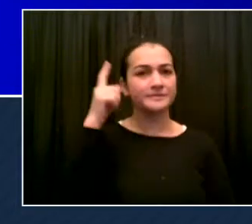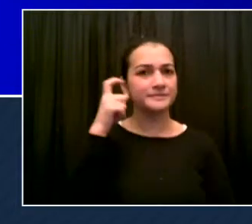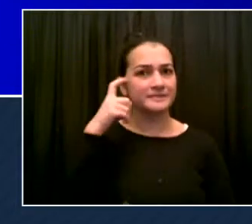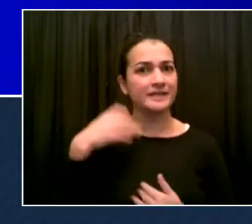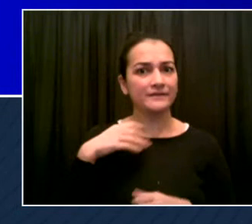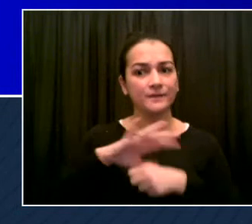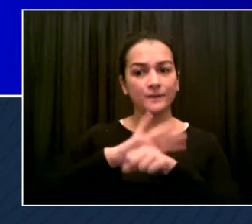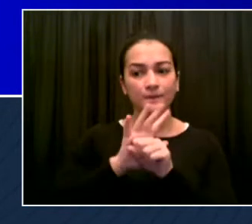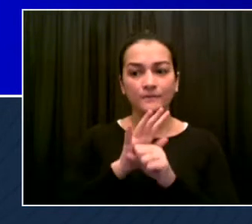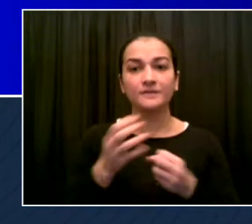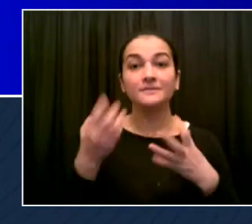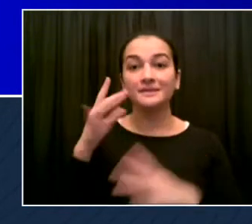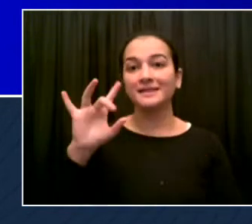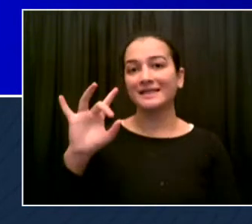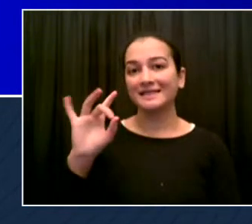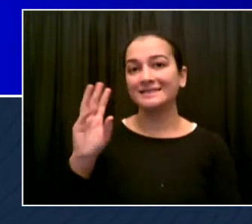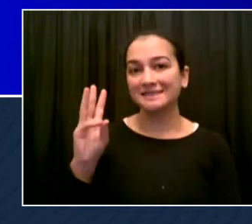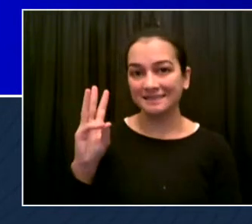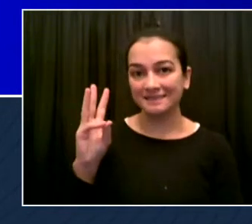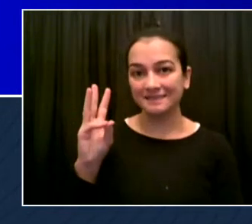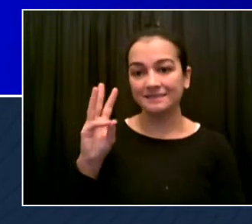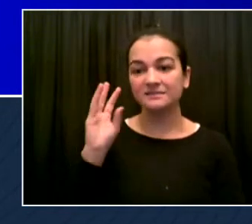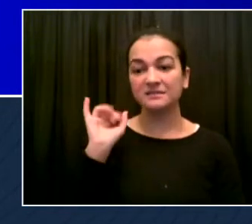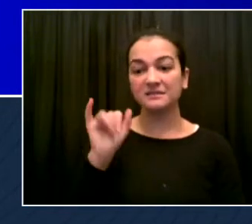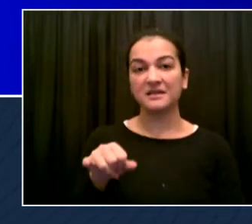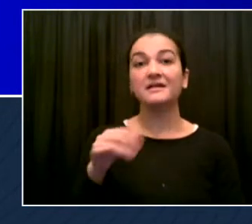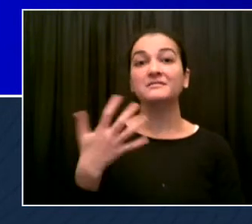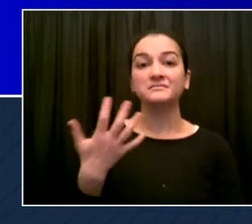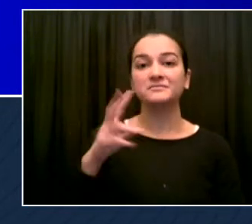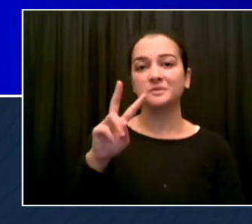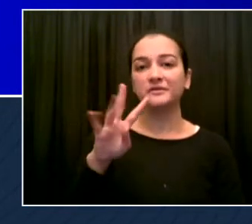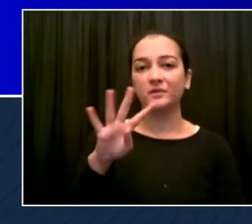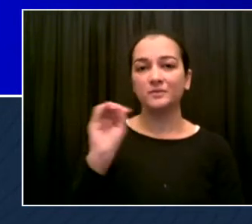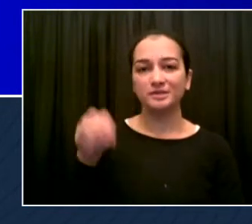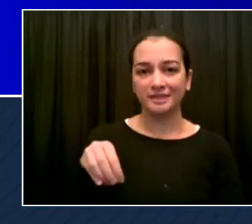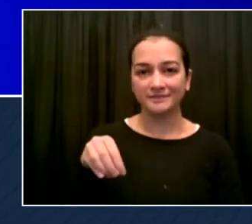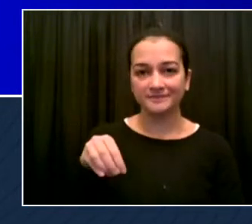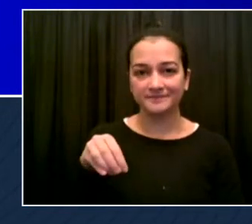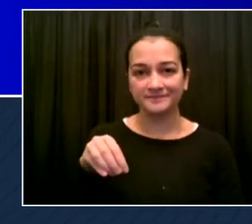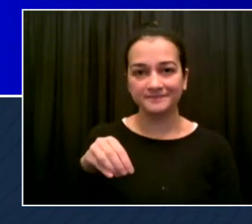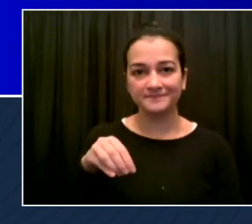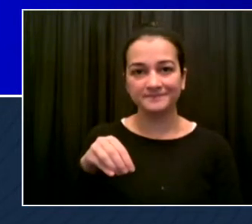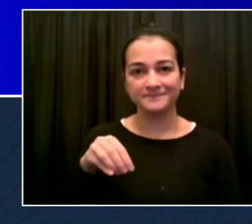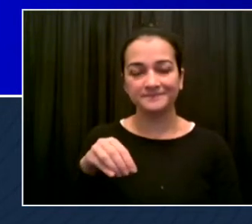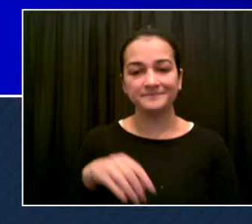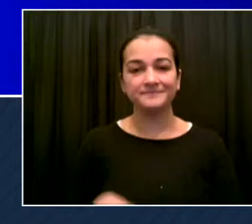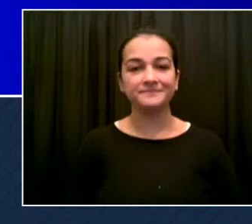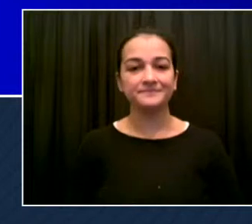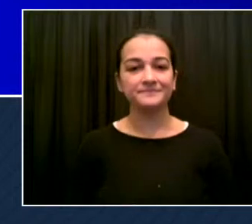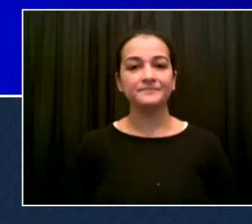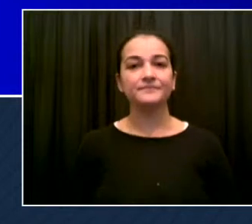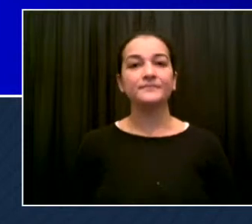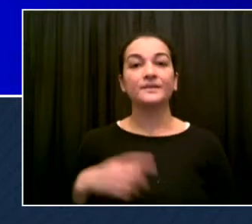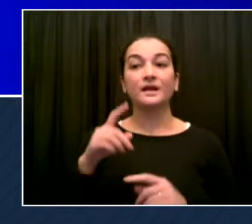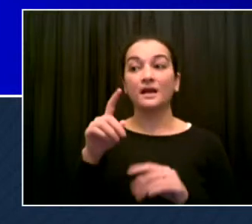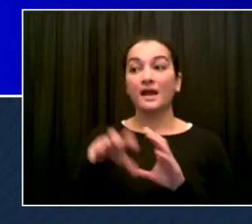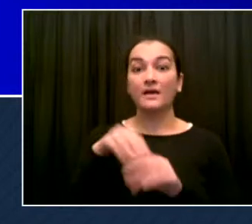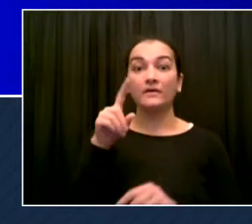IMPORTANT THING. NUMBER 2, THE DAILY NUMBER PEOPLE ADMITTED TO NEW YORK CITY HOSPITALS FR O SUPESCTED CVIOD-